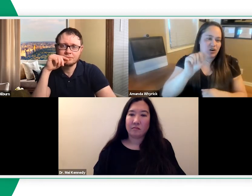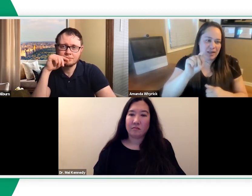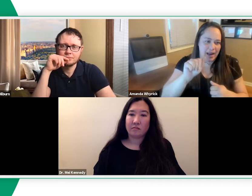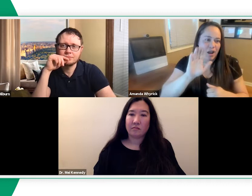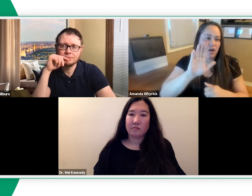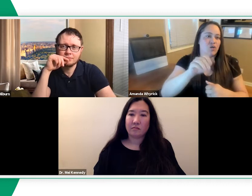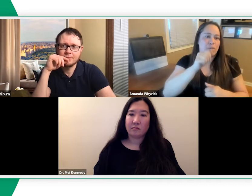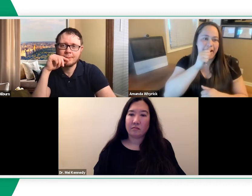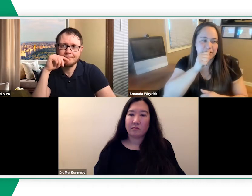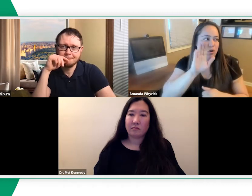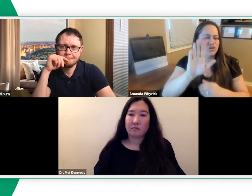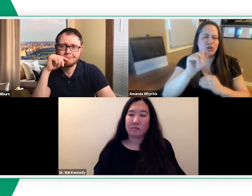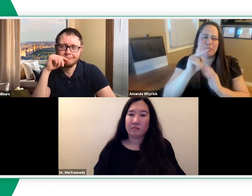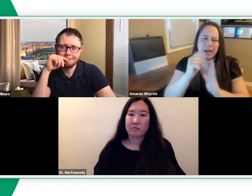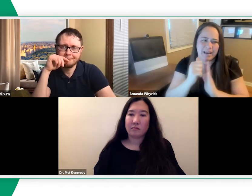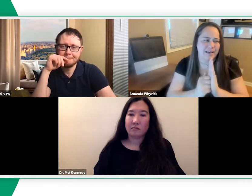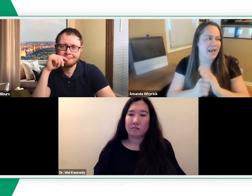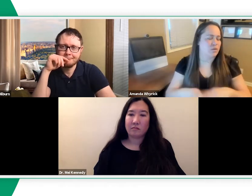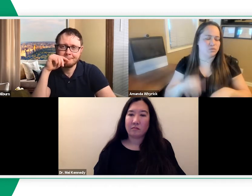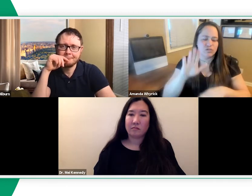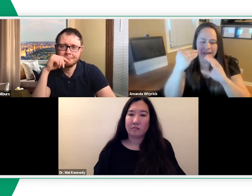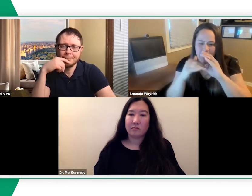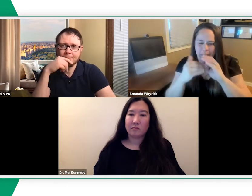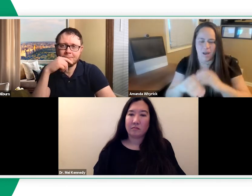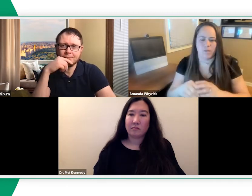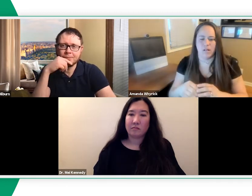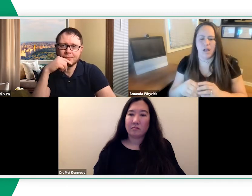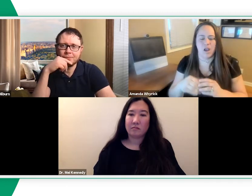Protecting your data, your passwords, your bank account, your email – you may feel